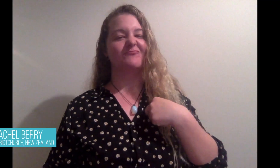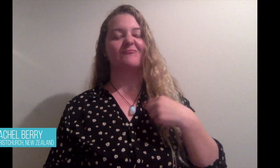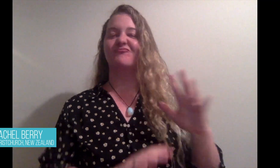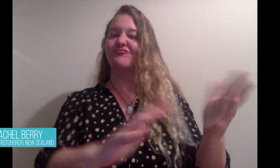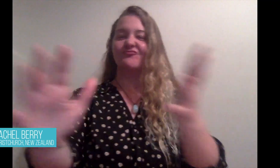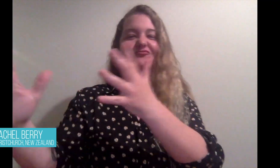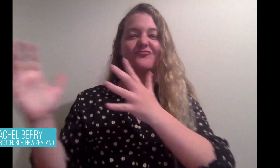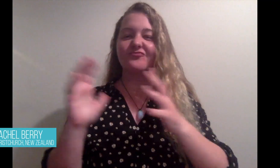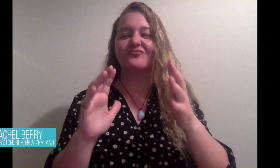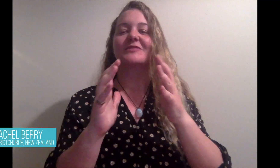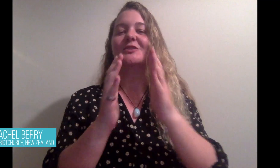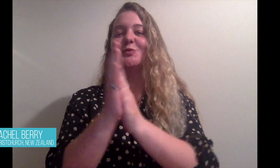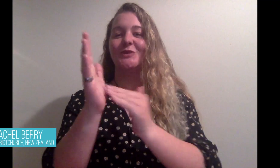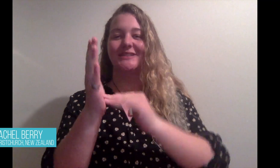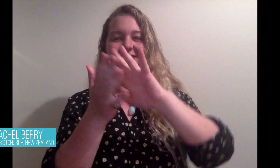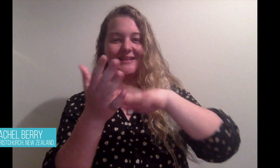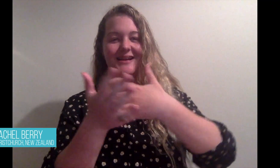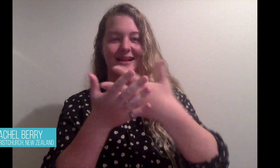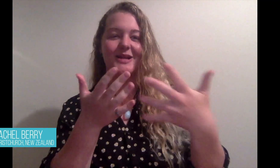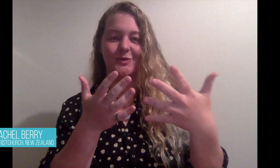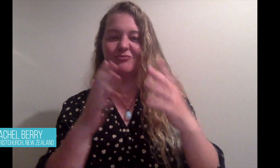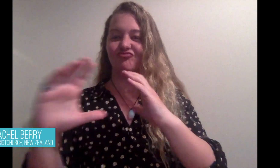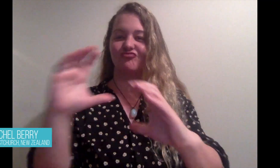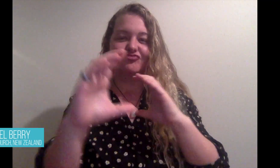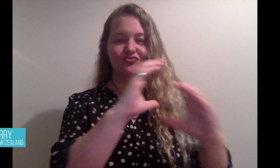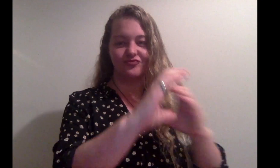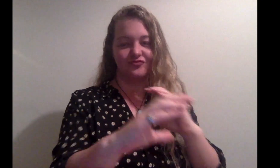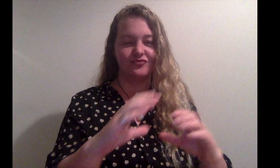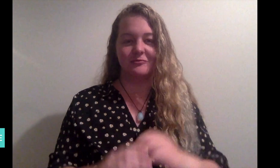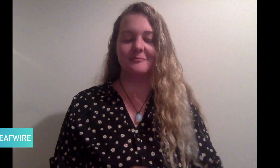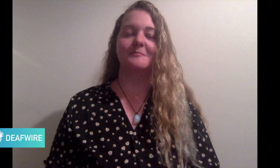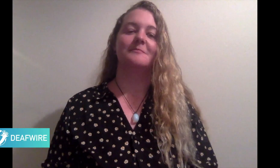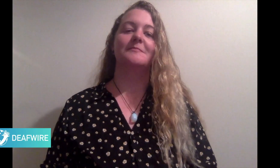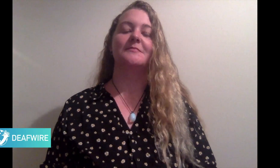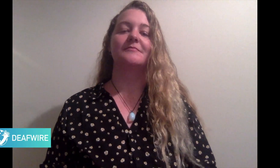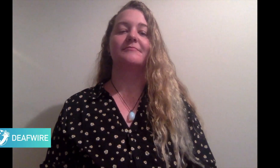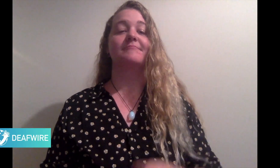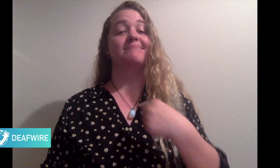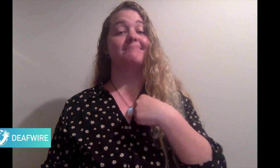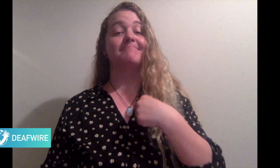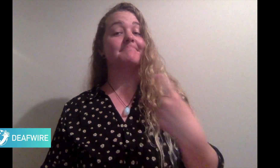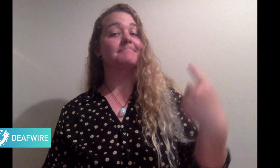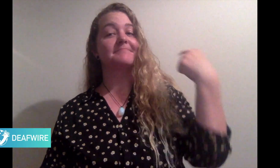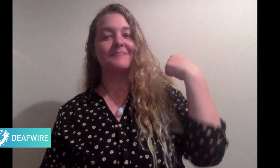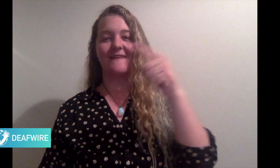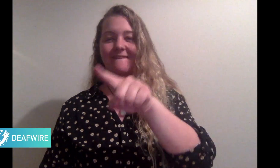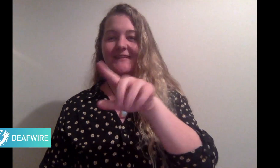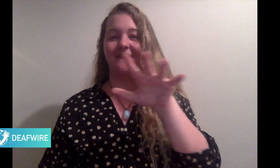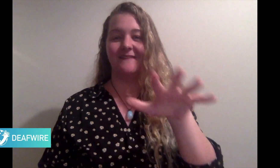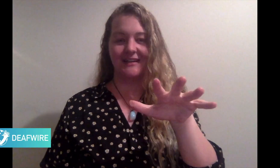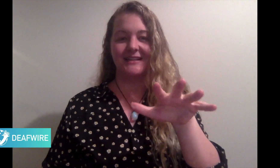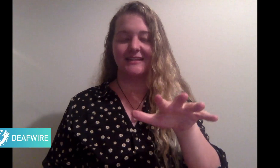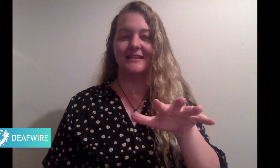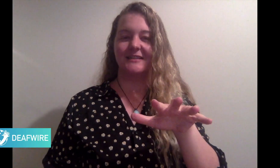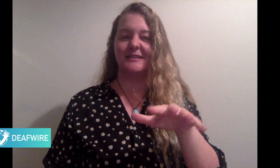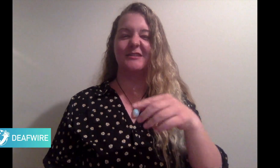and we use New Zealand Sign Language (NZSL) to communicate. When I was 15 years old,